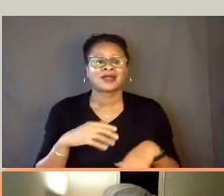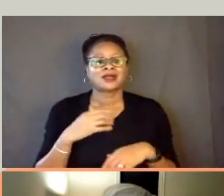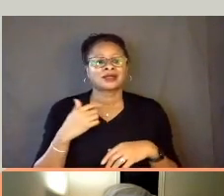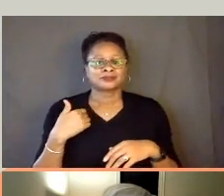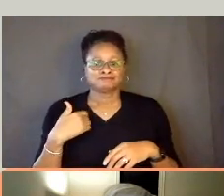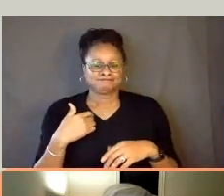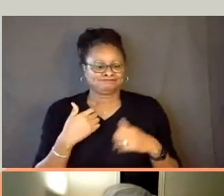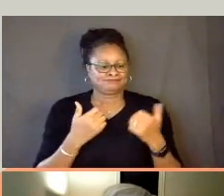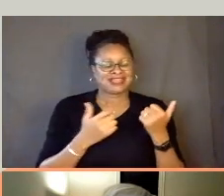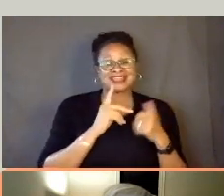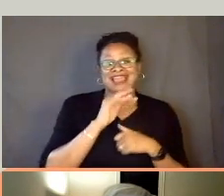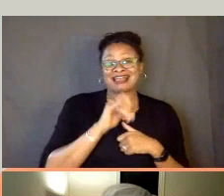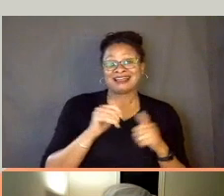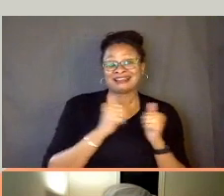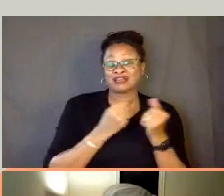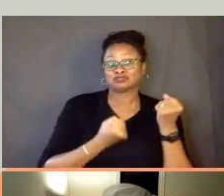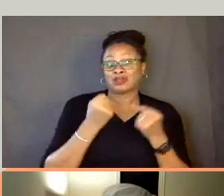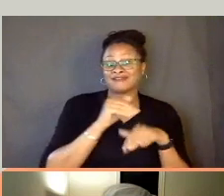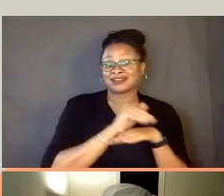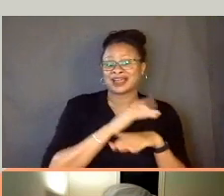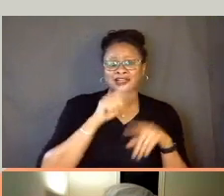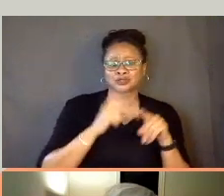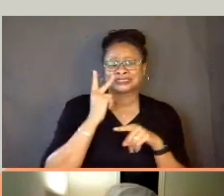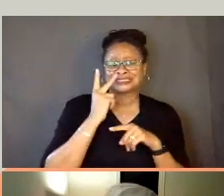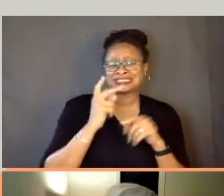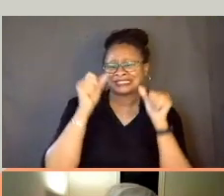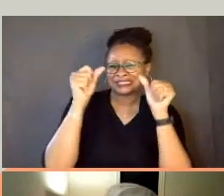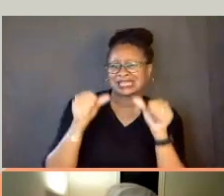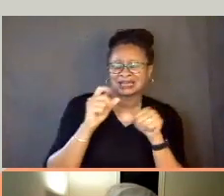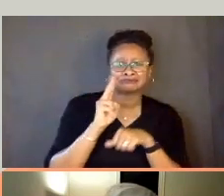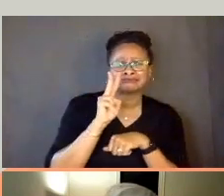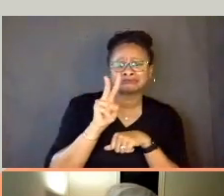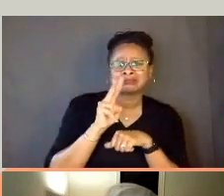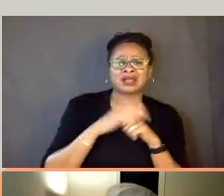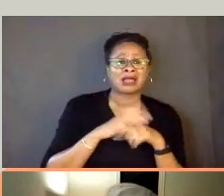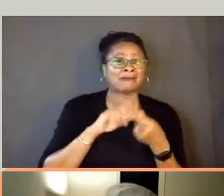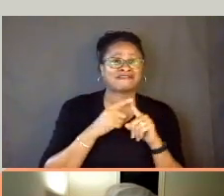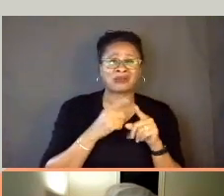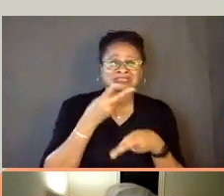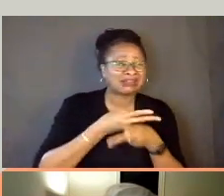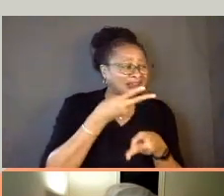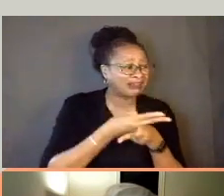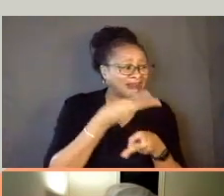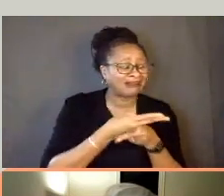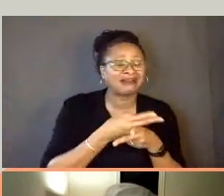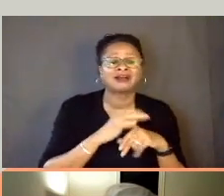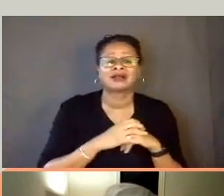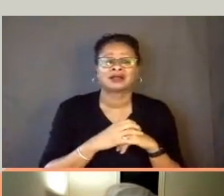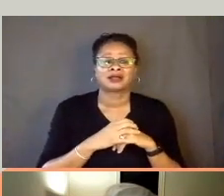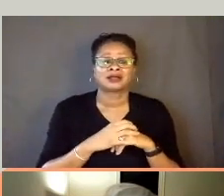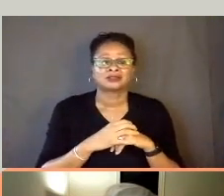couldn't see the street signs. My friend was, like, watch out! Watch out!